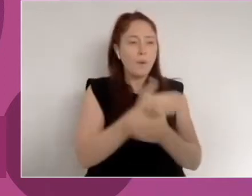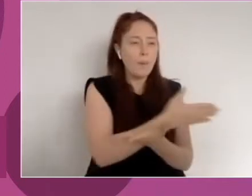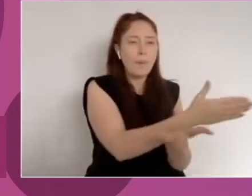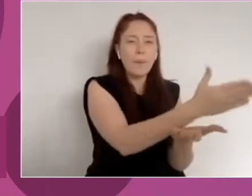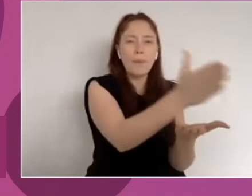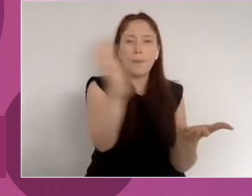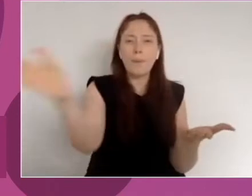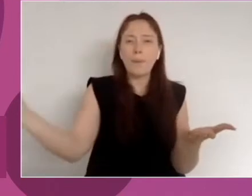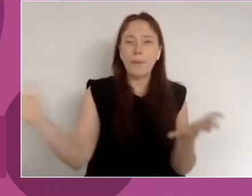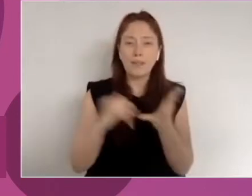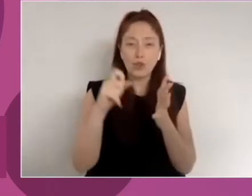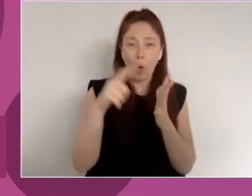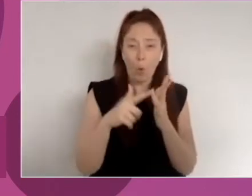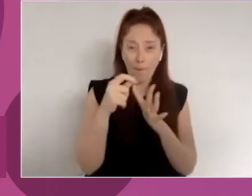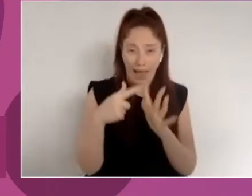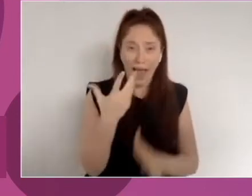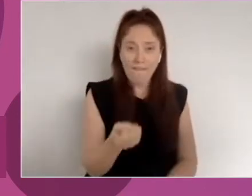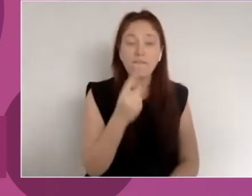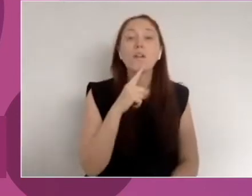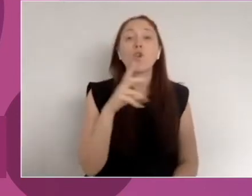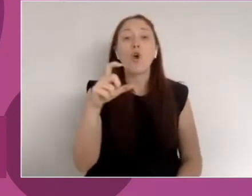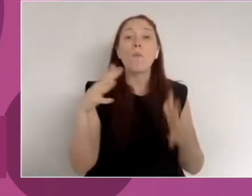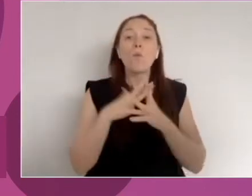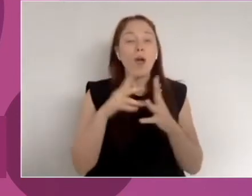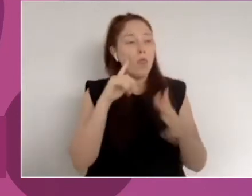and the Commonwealth is going to work with NSW, it's going to work with Victoria,